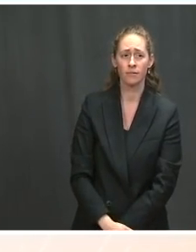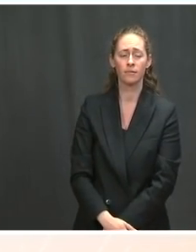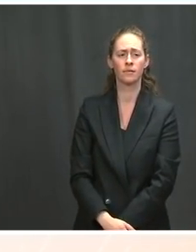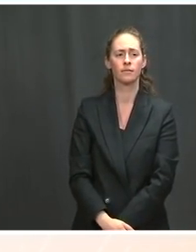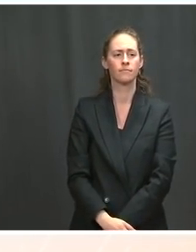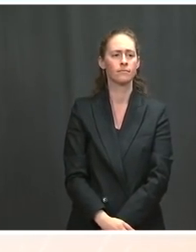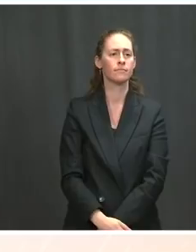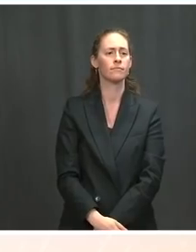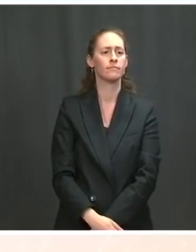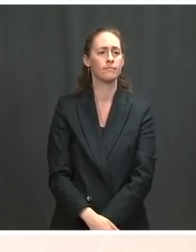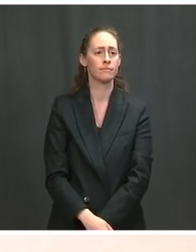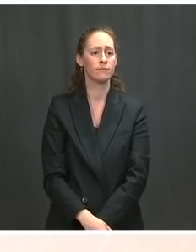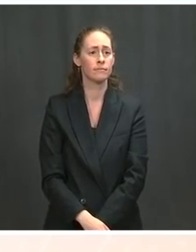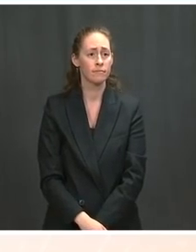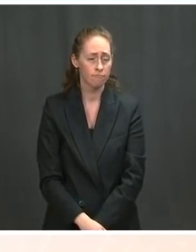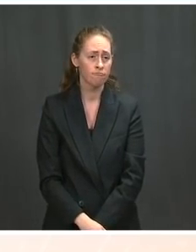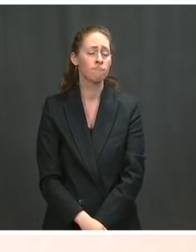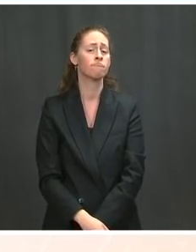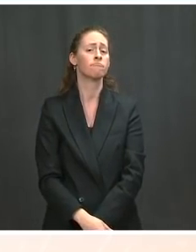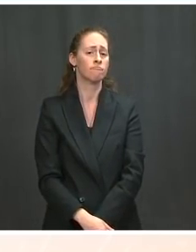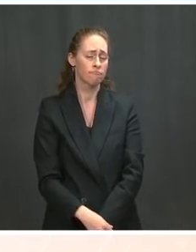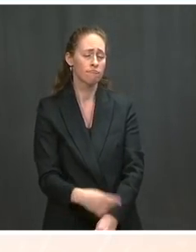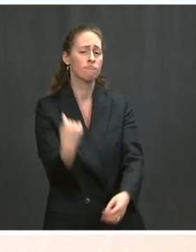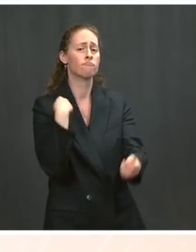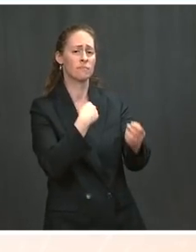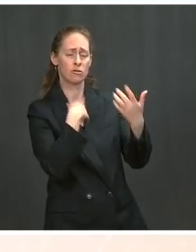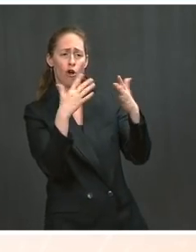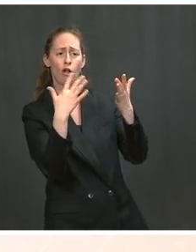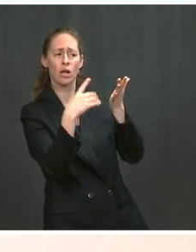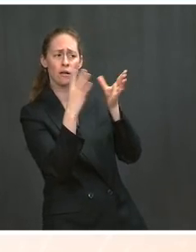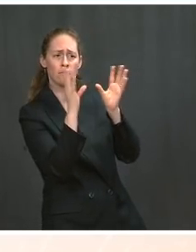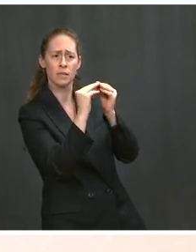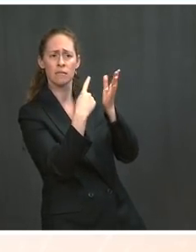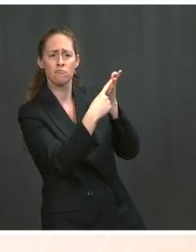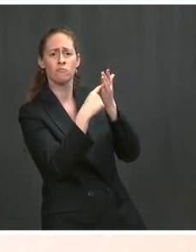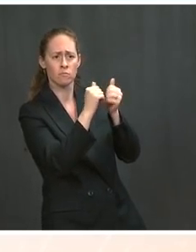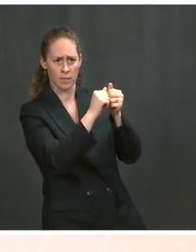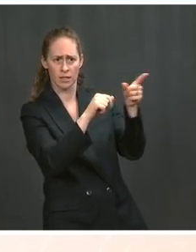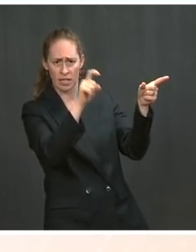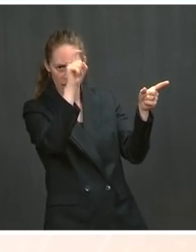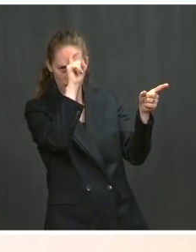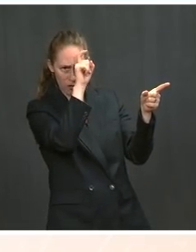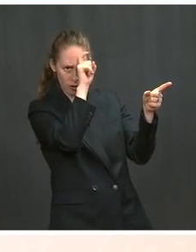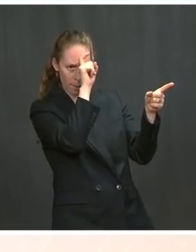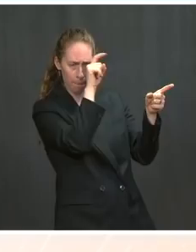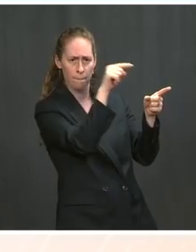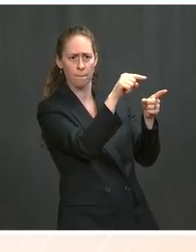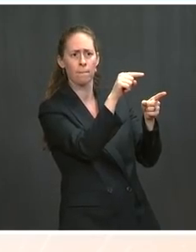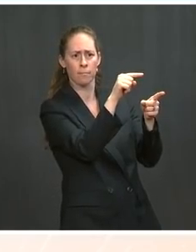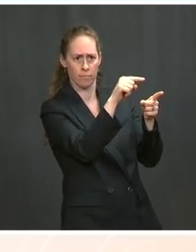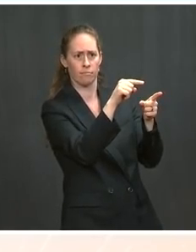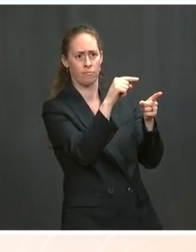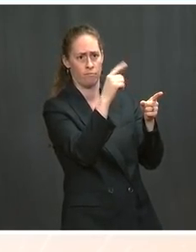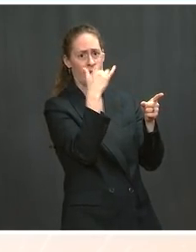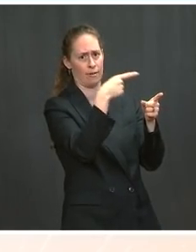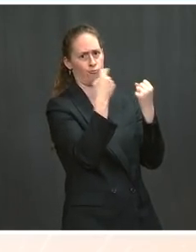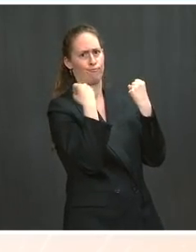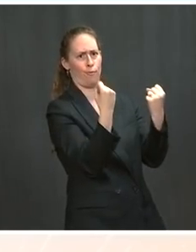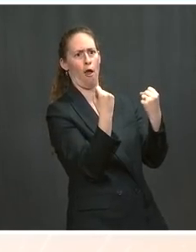is that they have significant influence over Hamas. And, unfortunately, as we saw earlier this week,